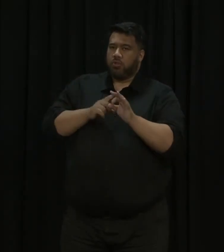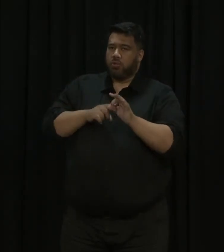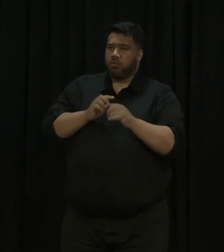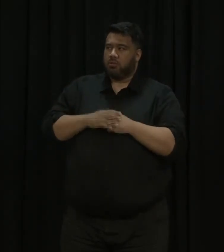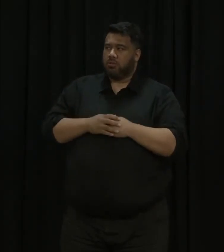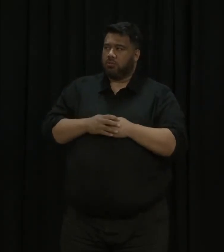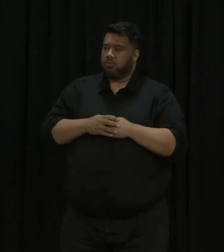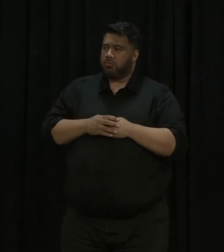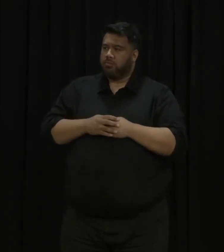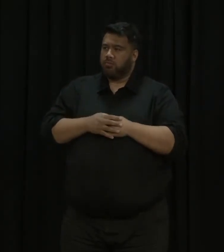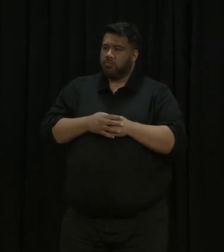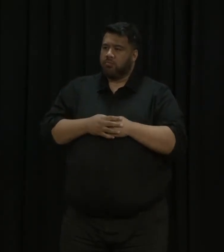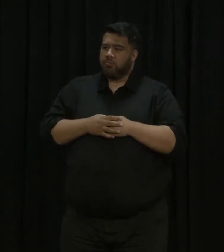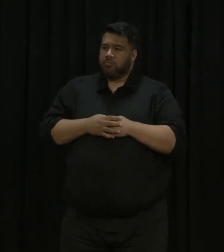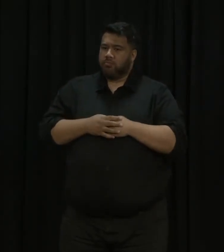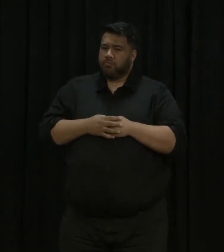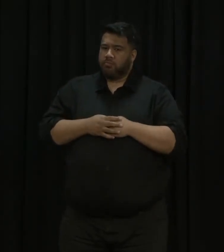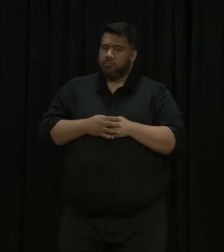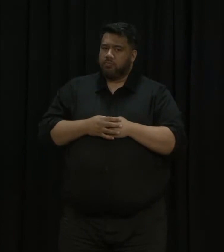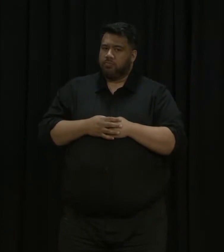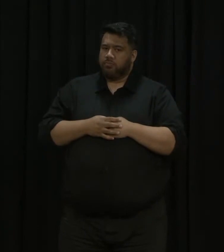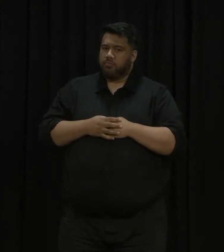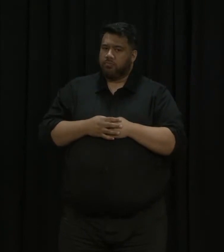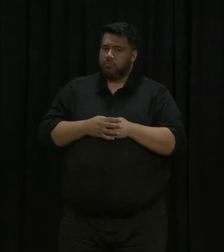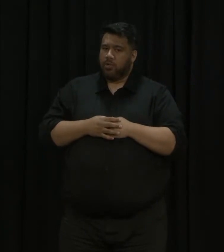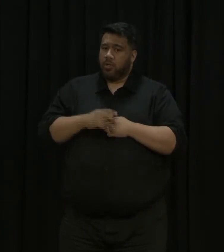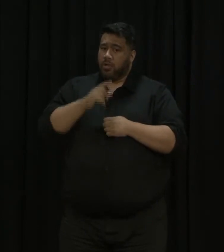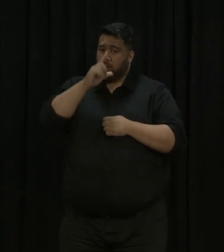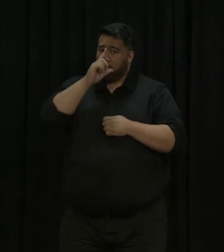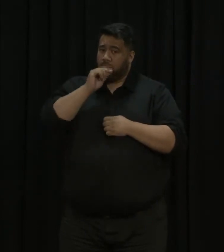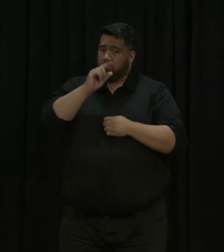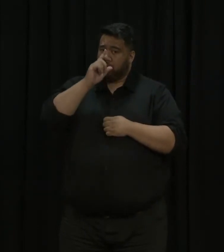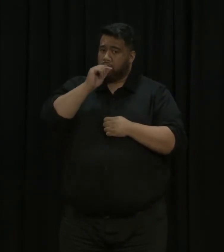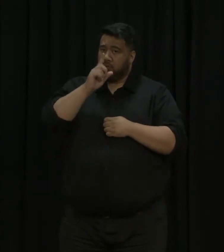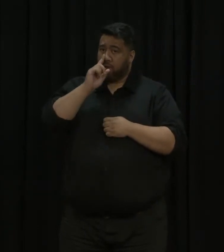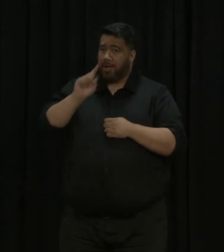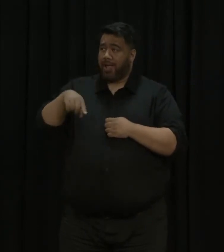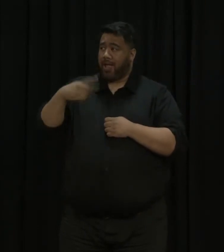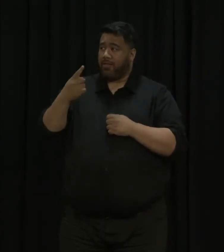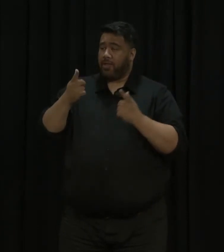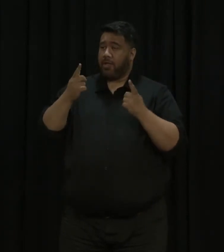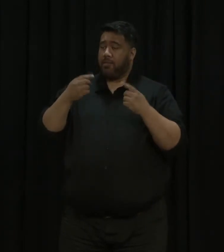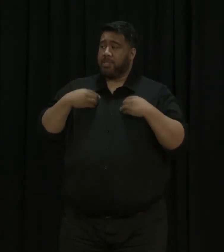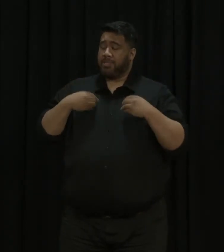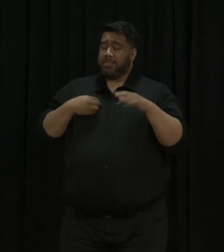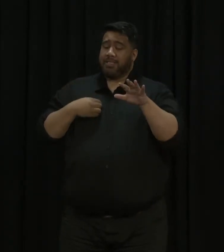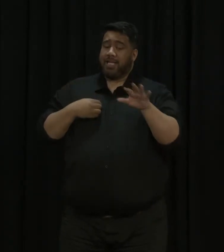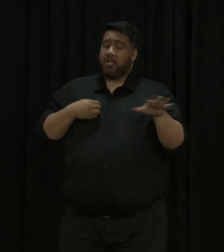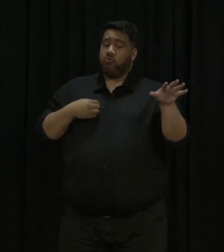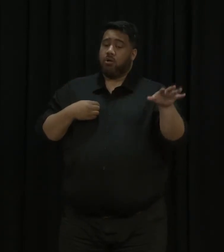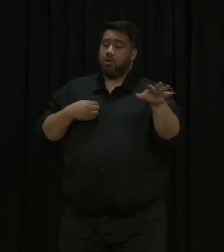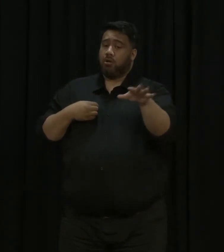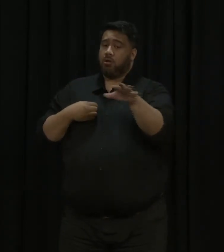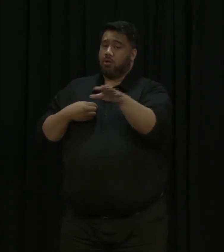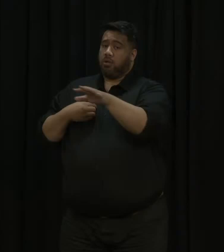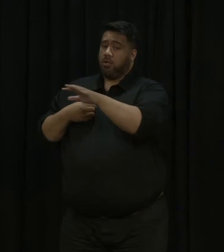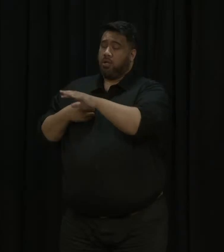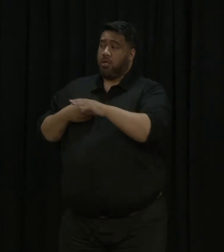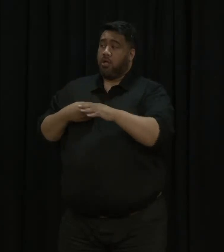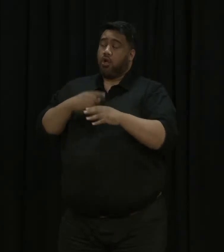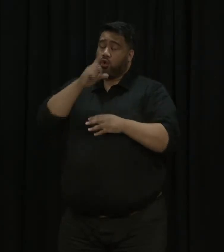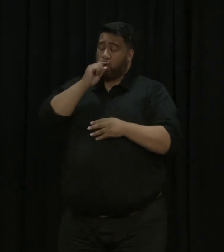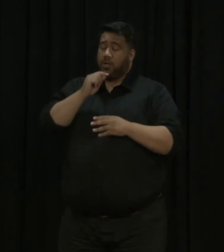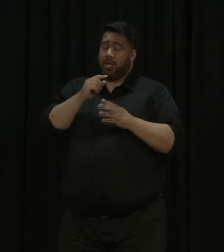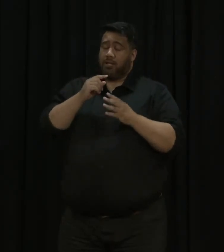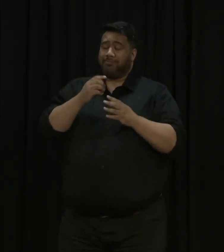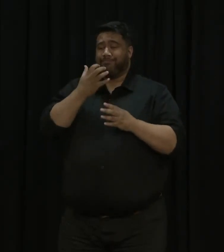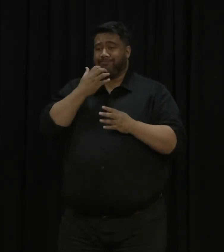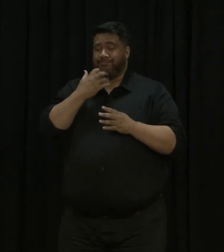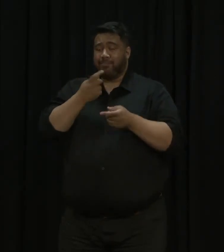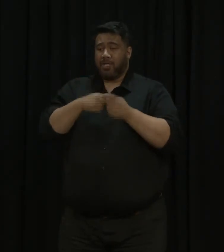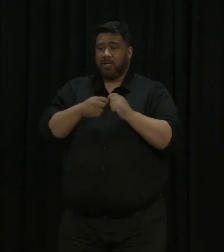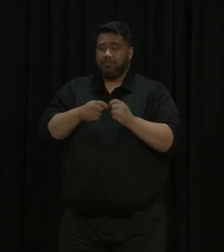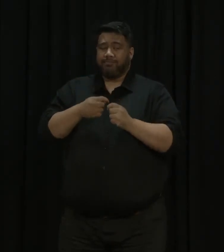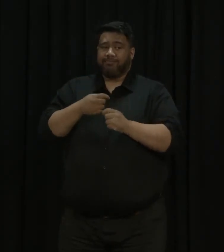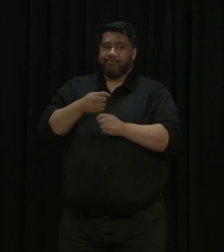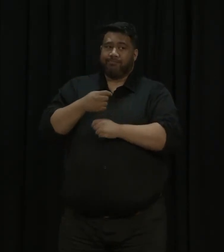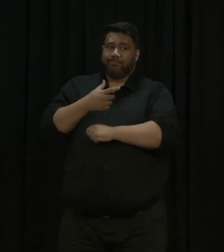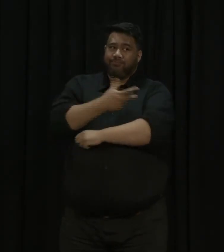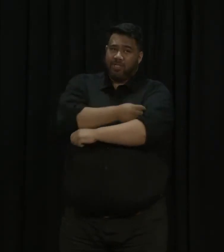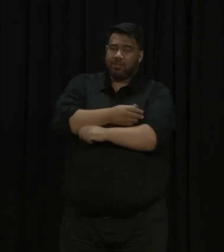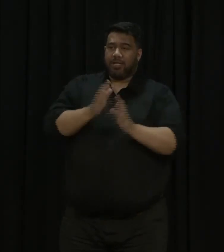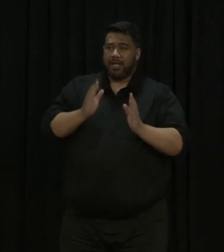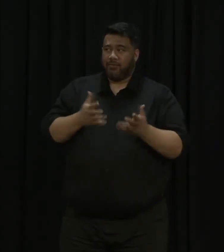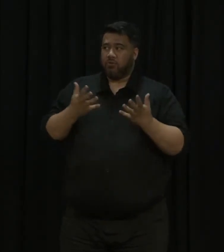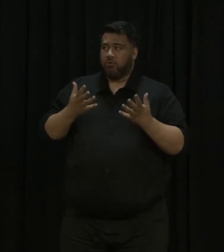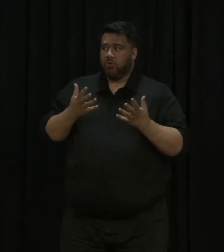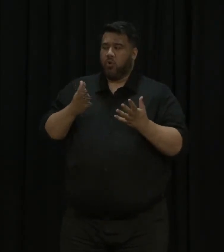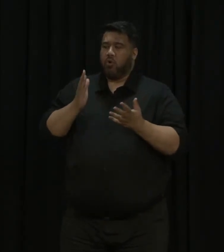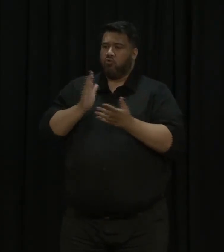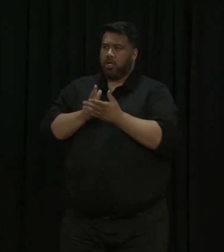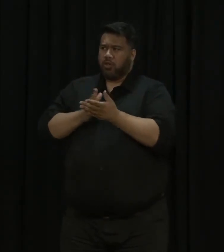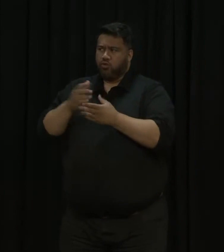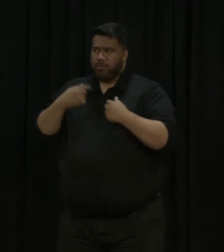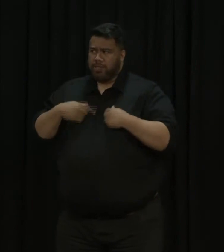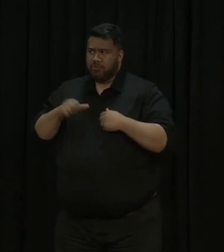that they are being used for.